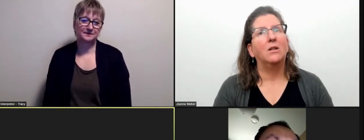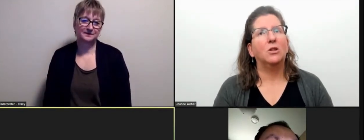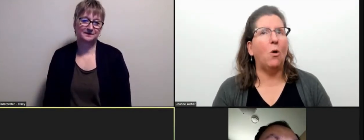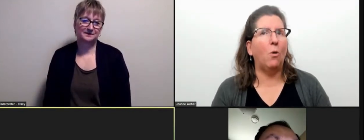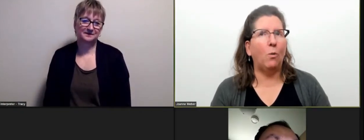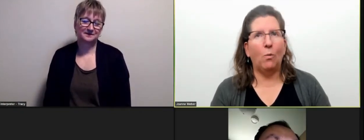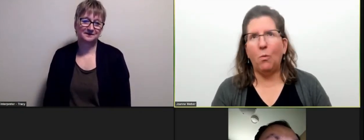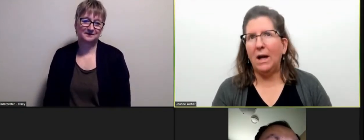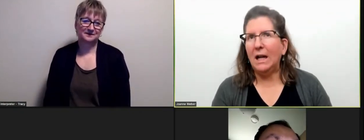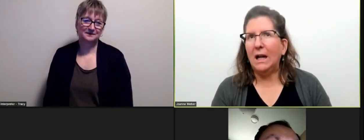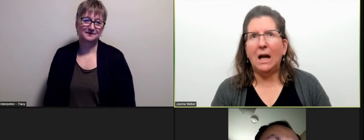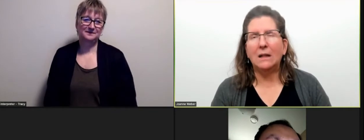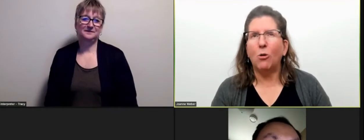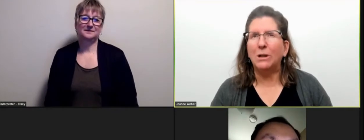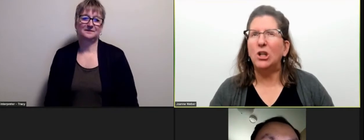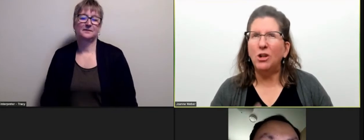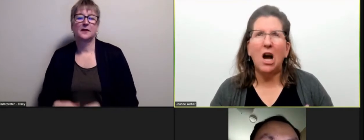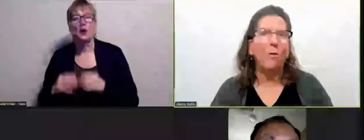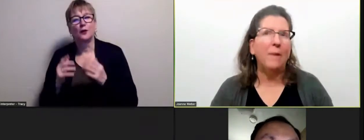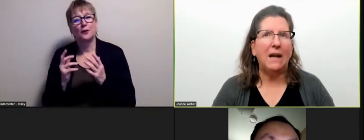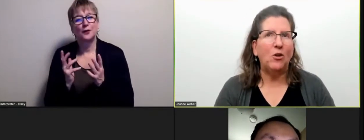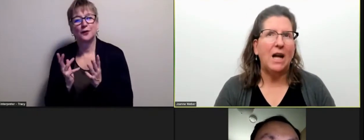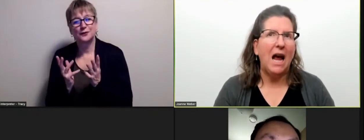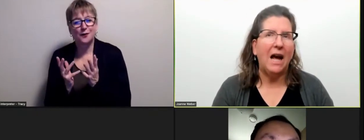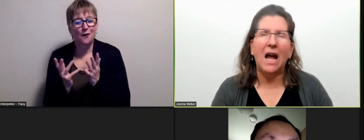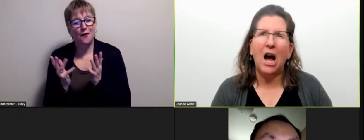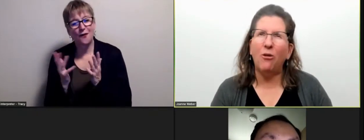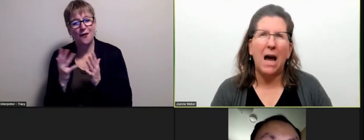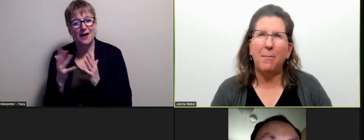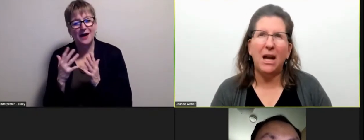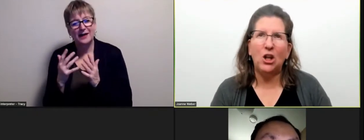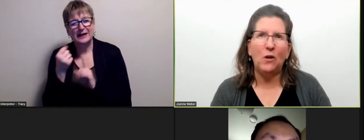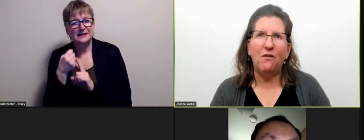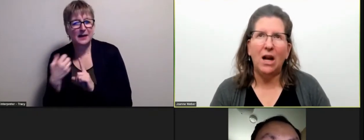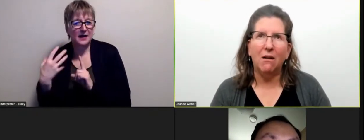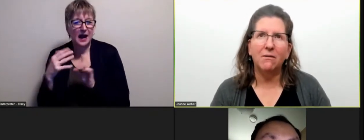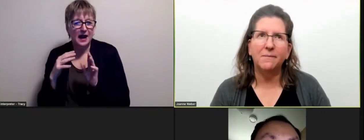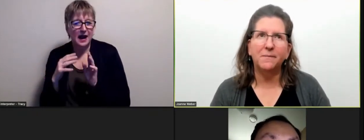Dr. Weber: So what . . . so can you tell me, if you can, how that made you feel?